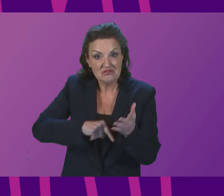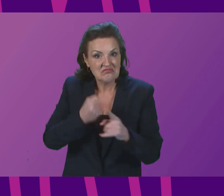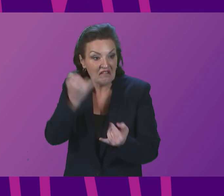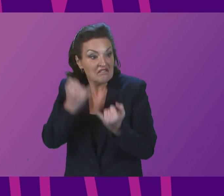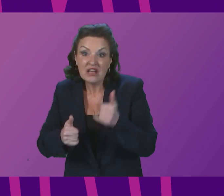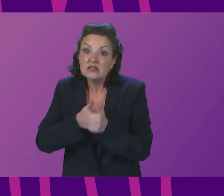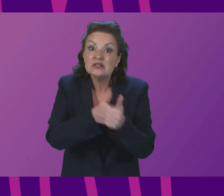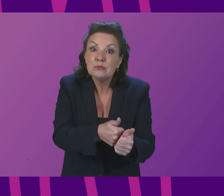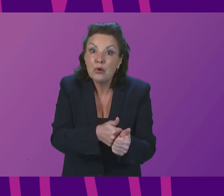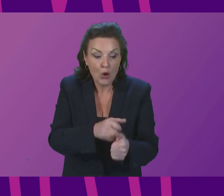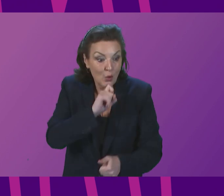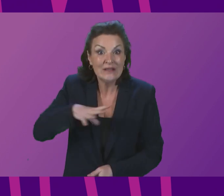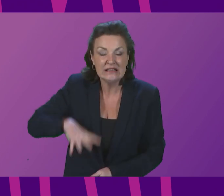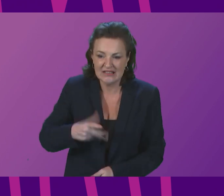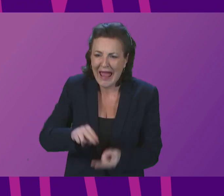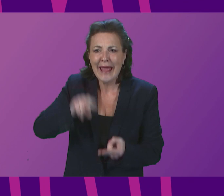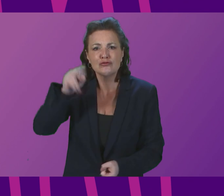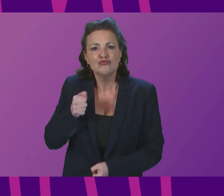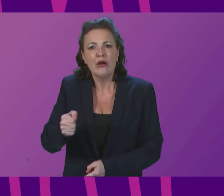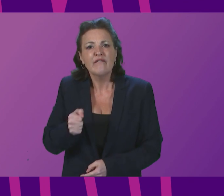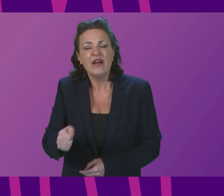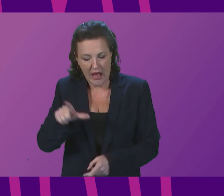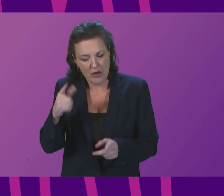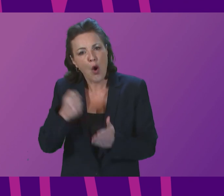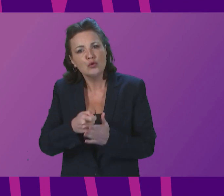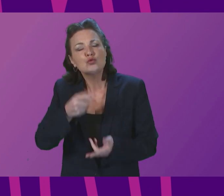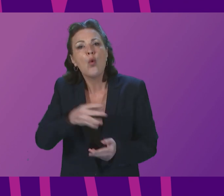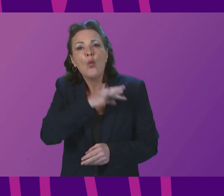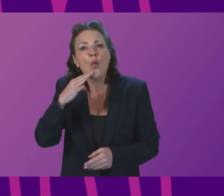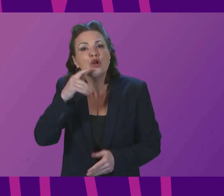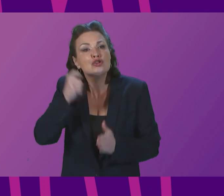who are most in need, increased rail fares and put up water charges for Scottish households.